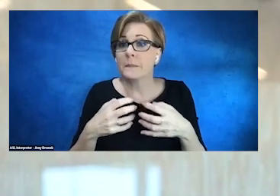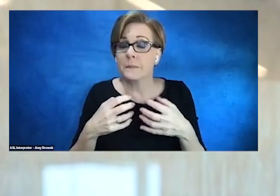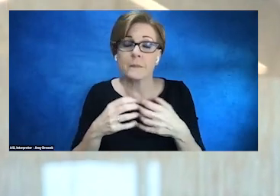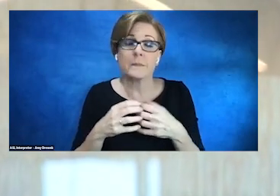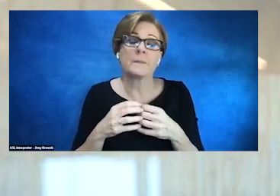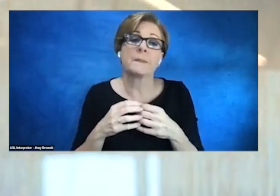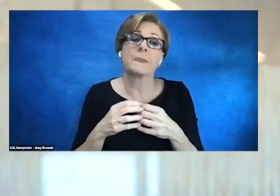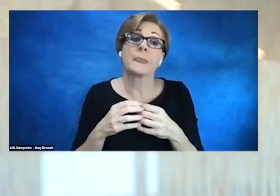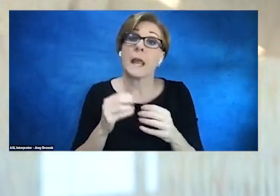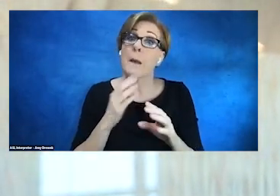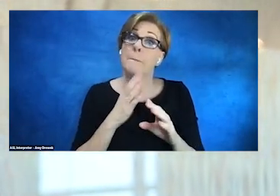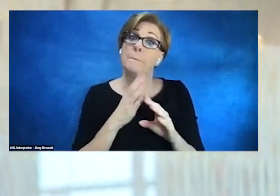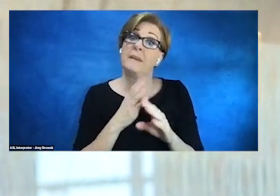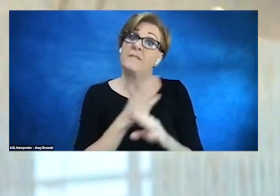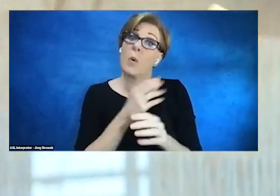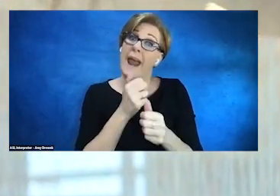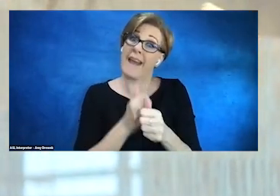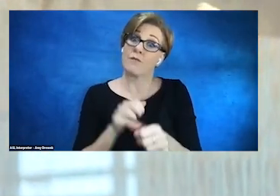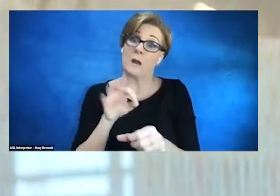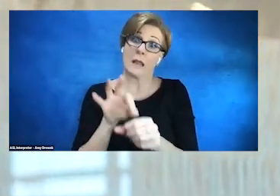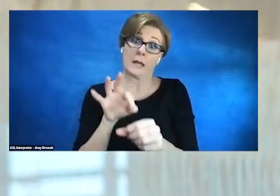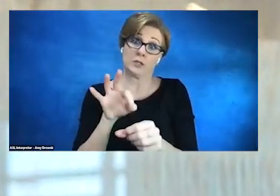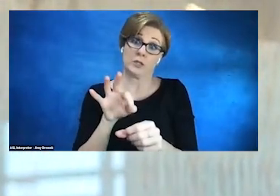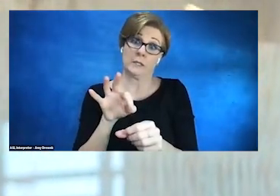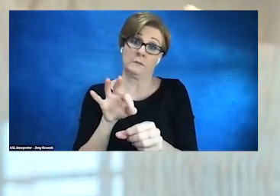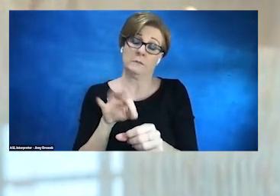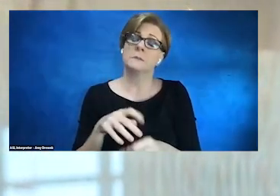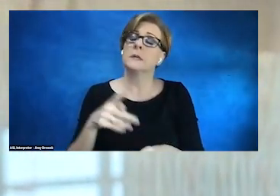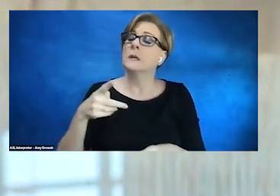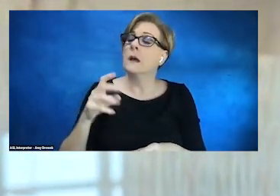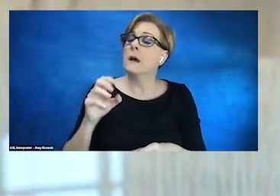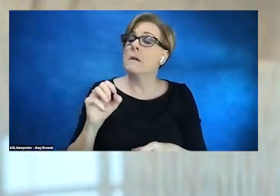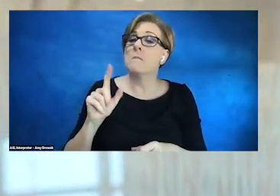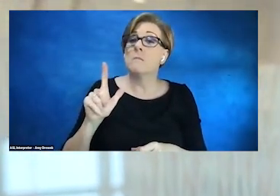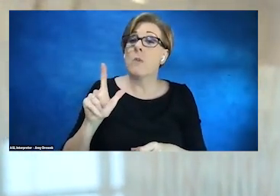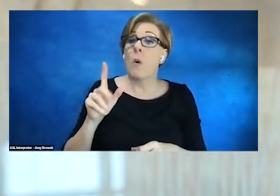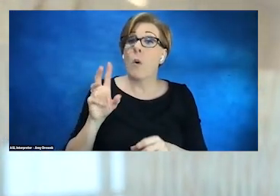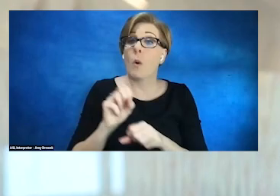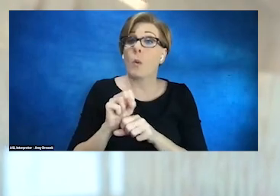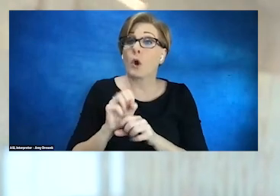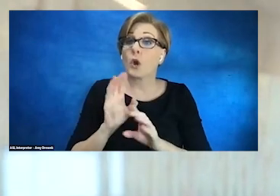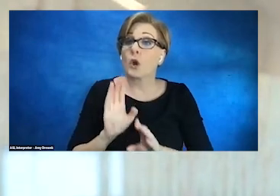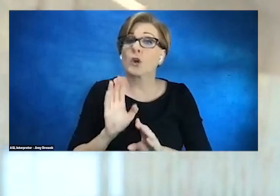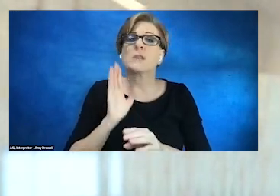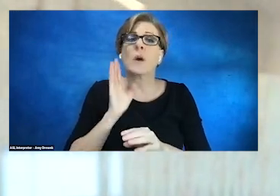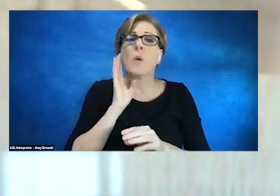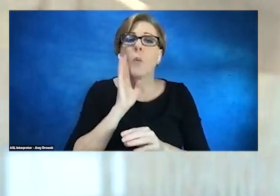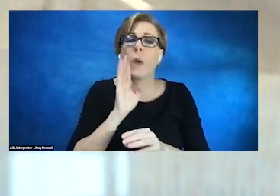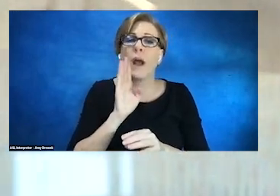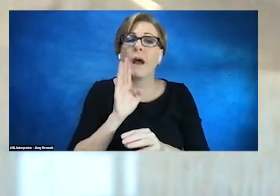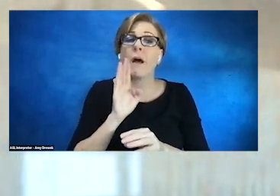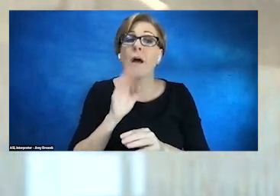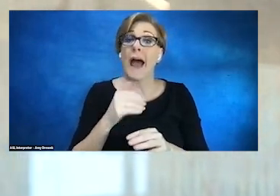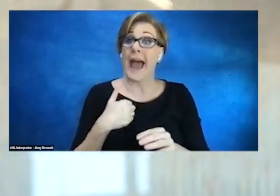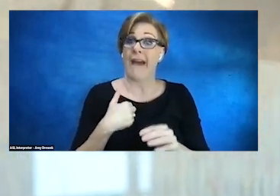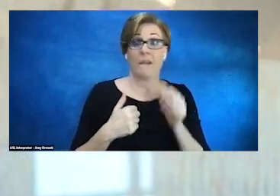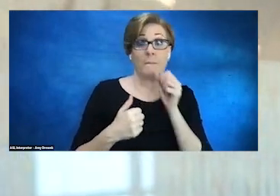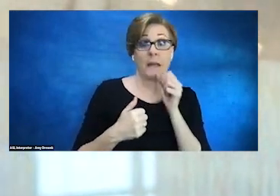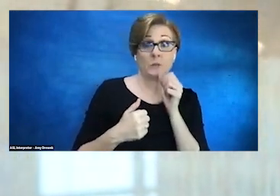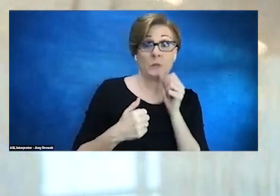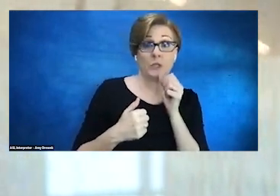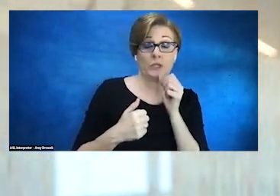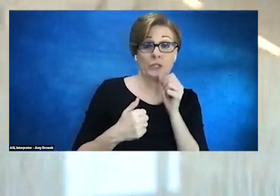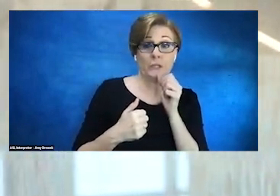election and before election day we'll have our poll workers take their password the security key